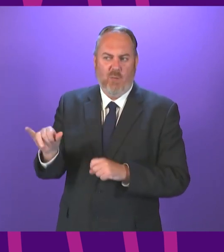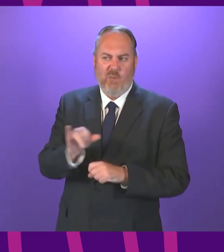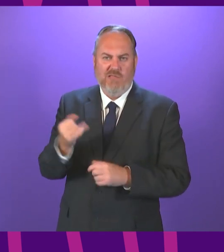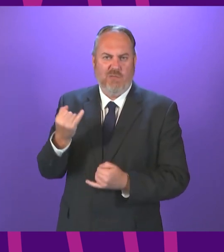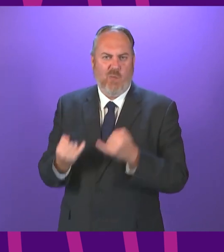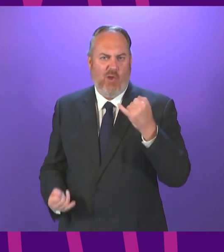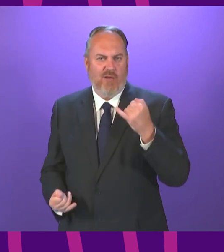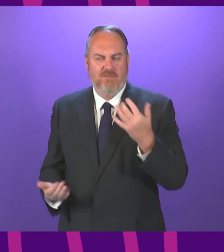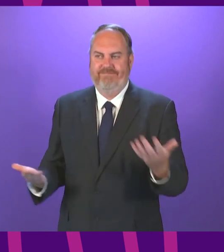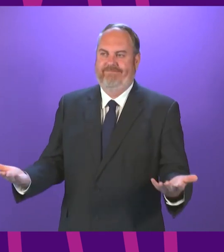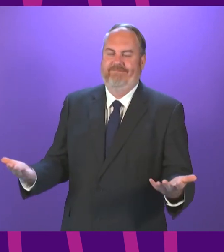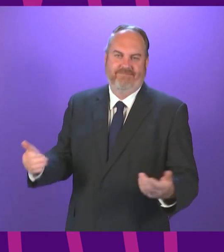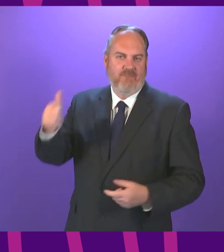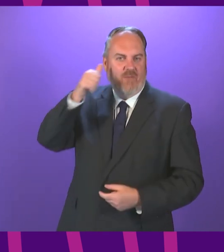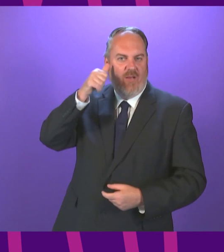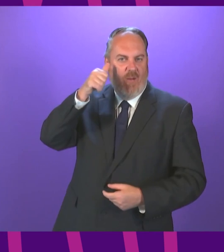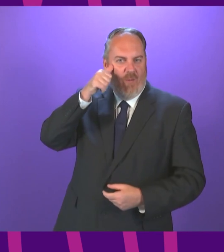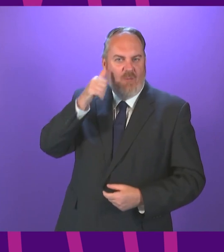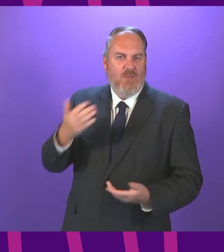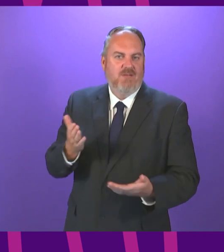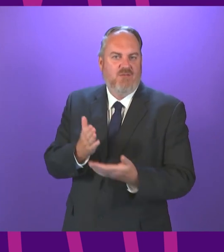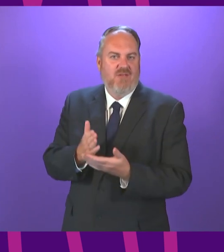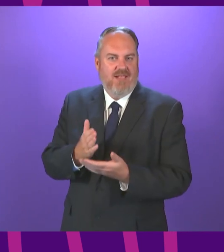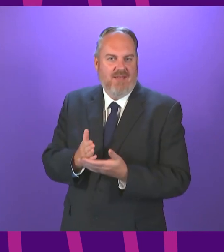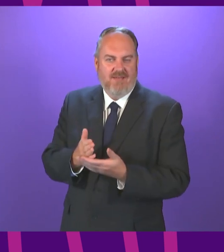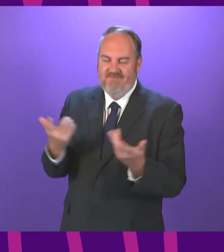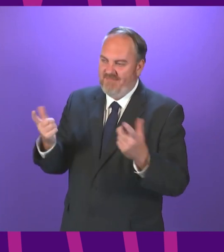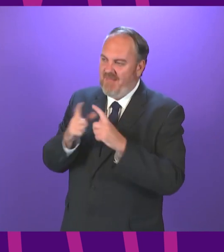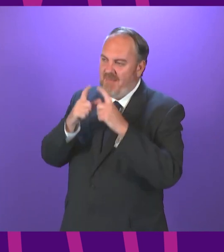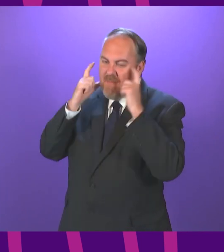that we might transmit the virus to them; when they wear a face covering, they protect us.